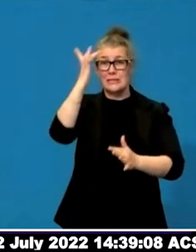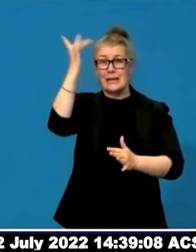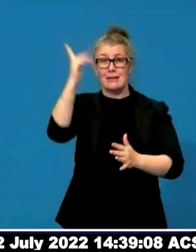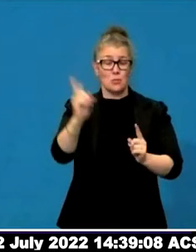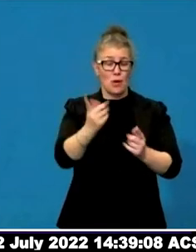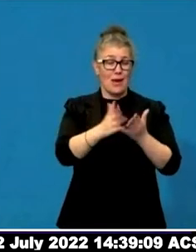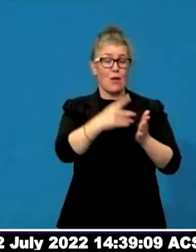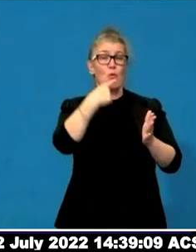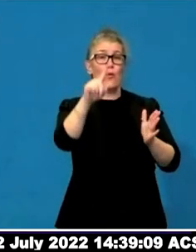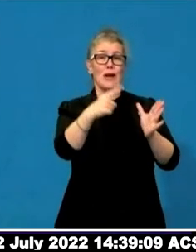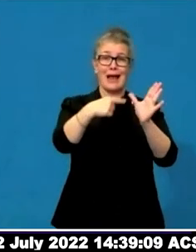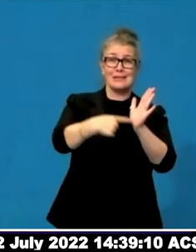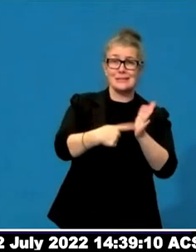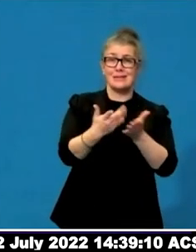or equipment for individuals.